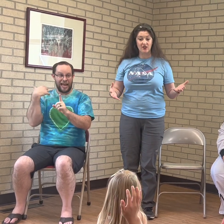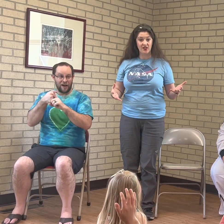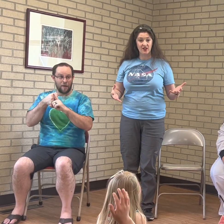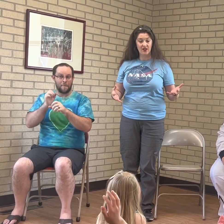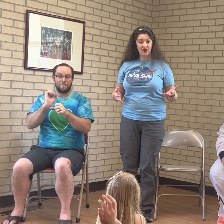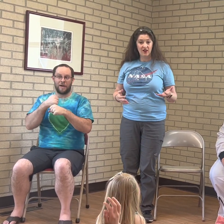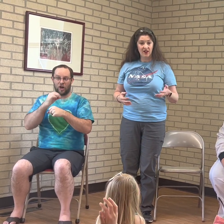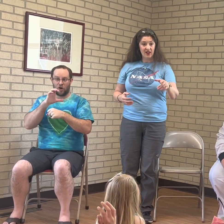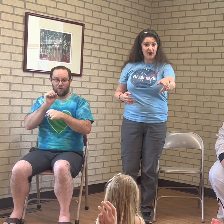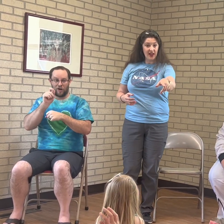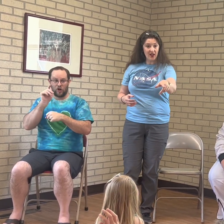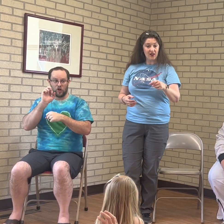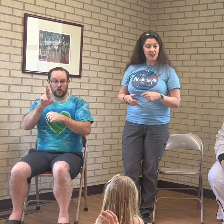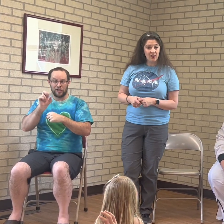Audience: Oh, cool!